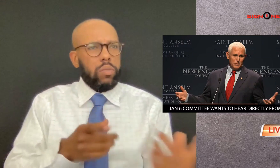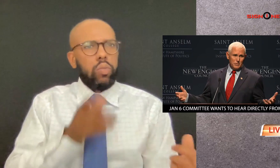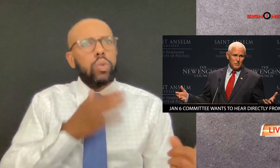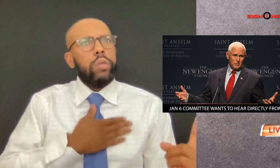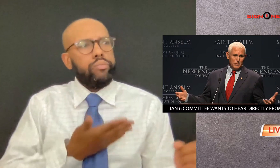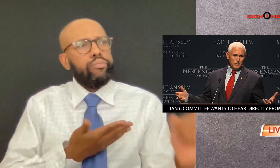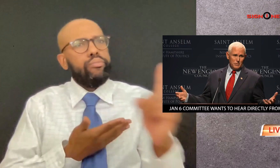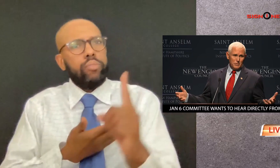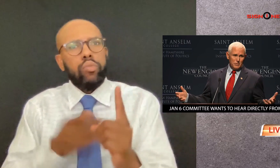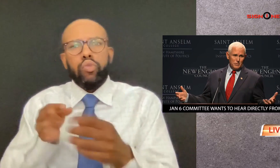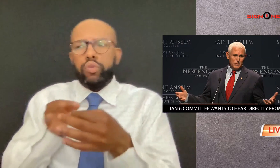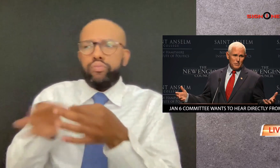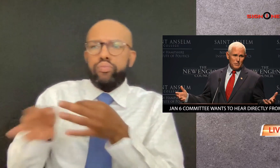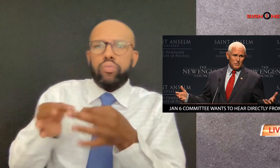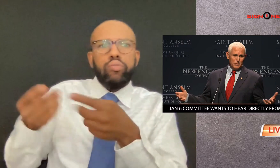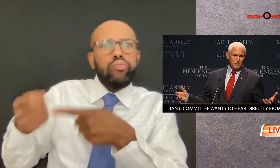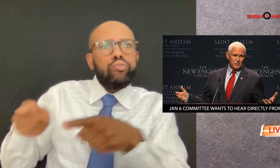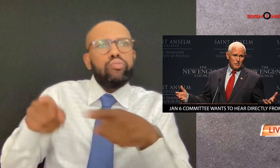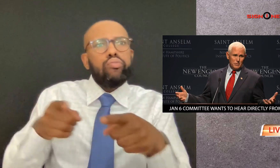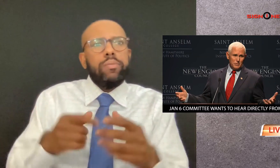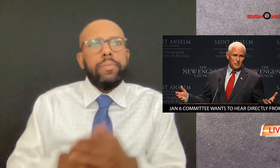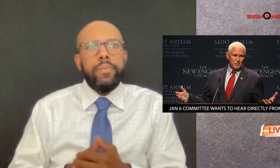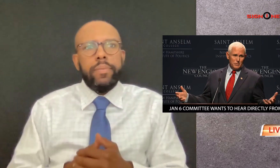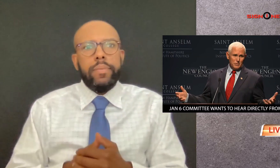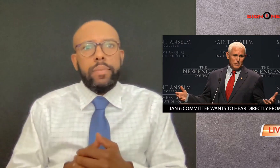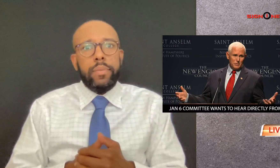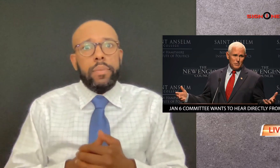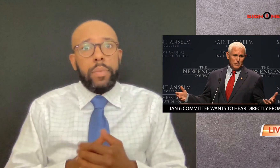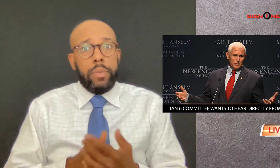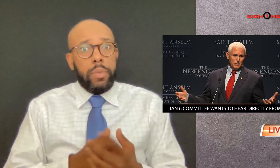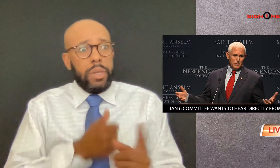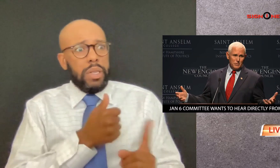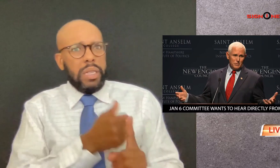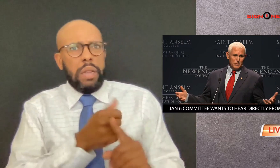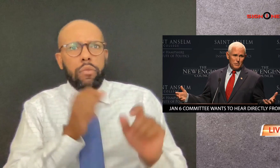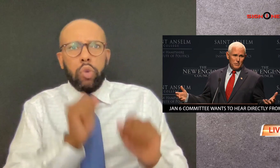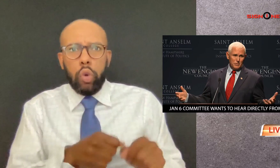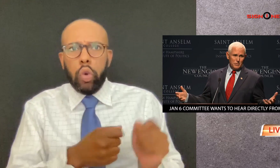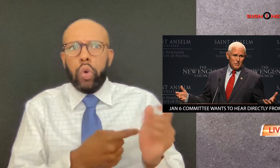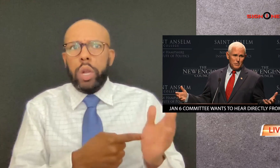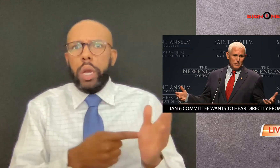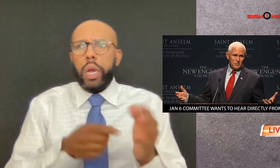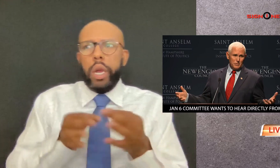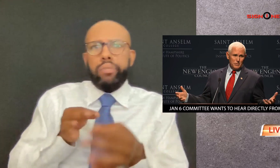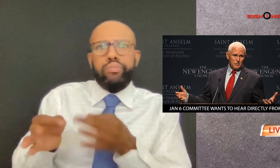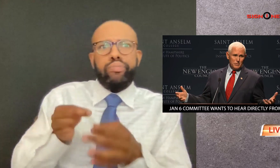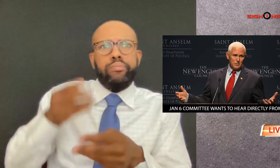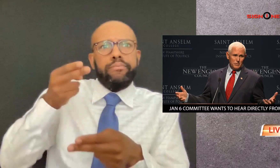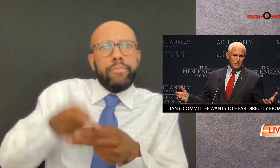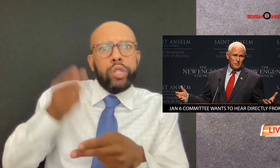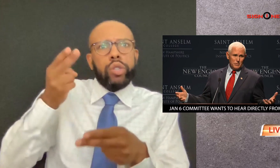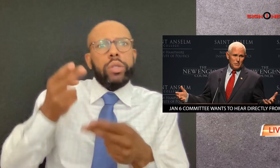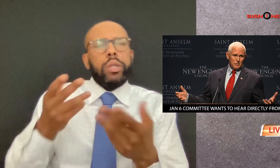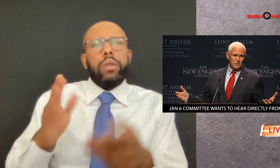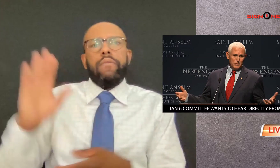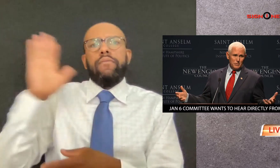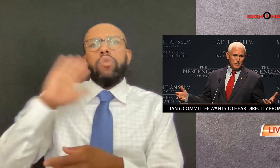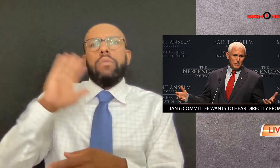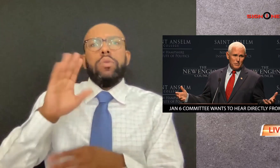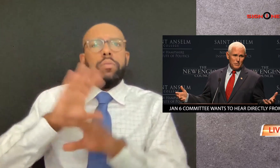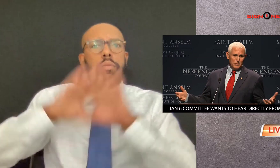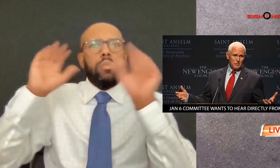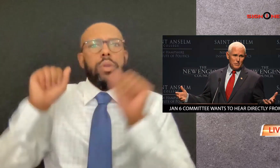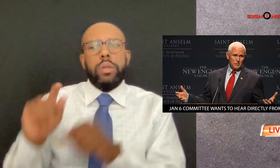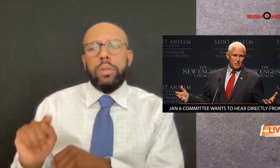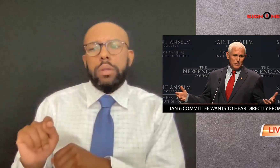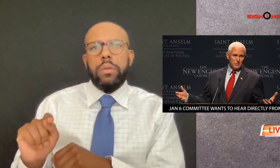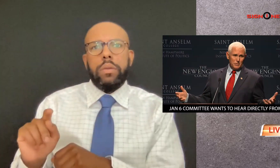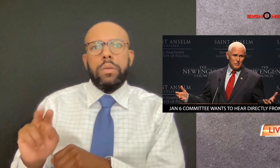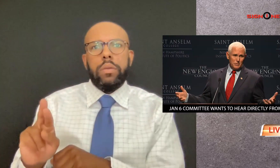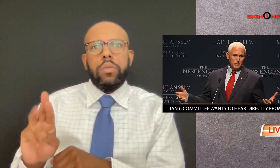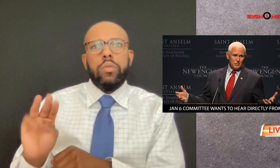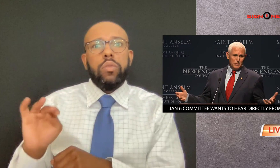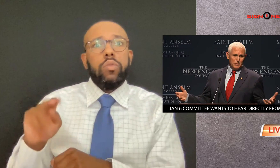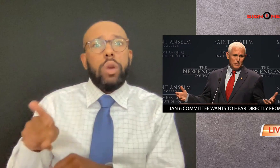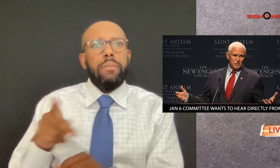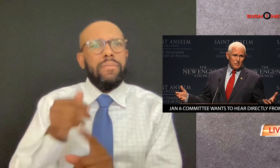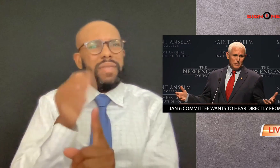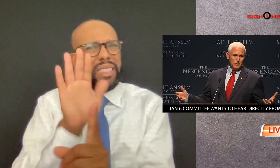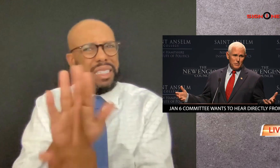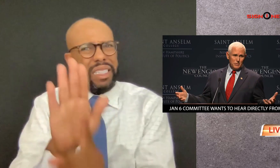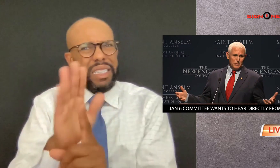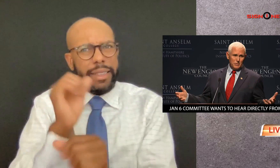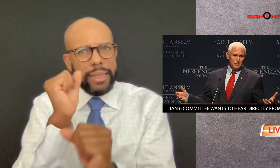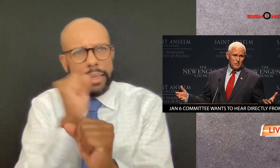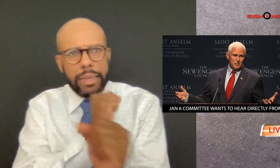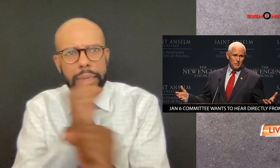most high-profile witness since the hearing began